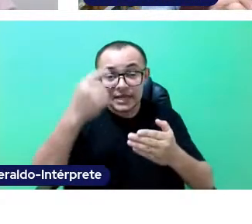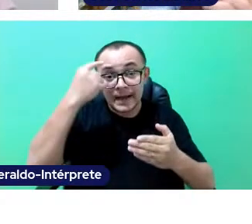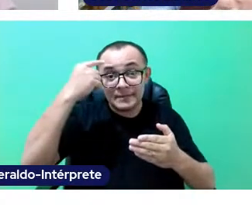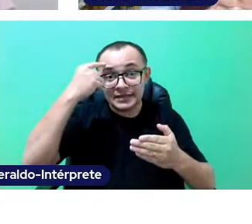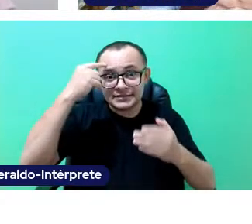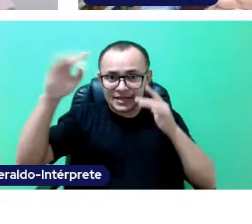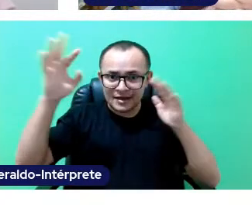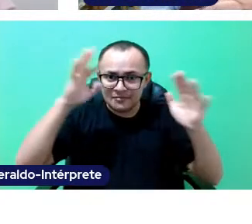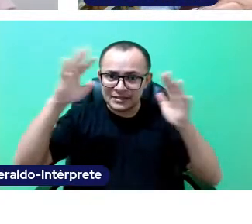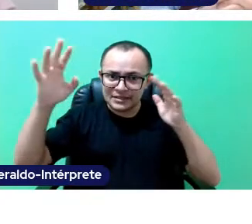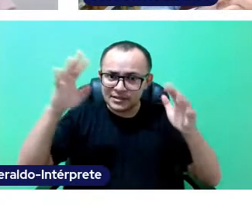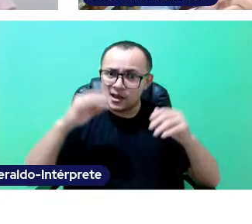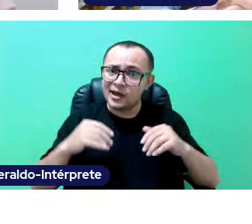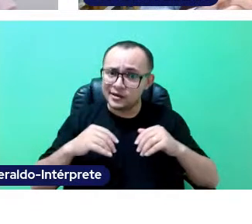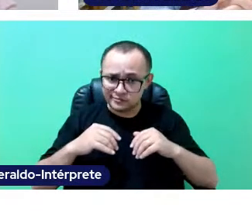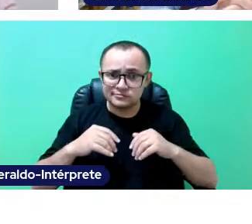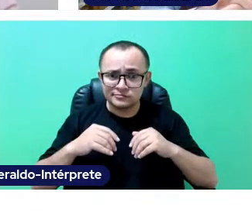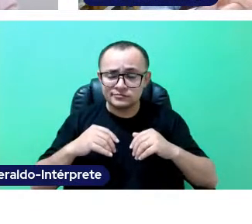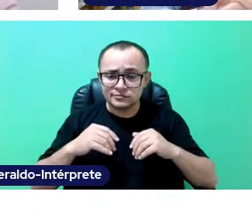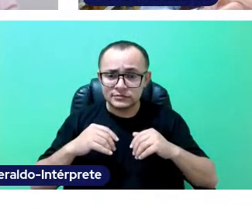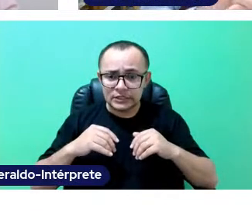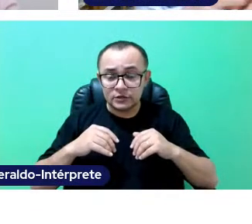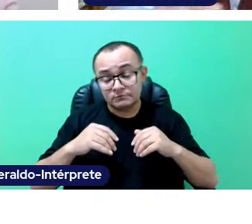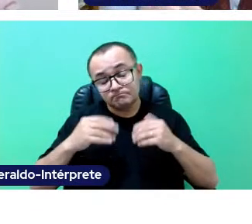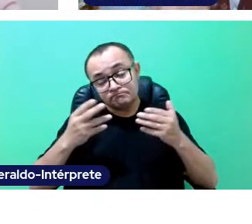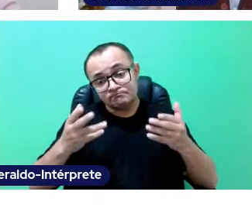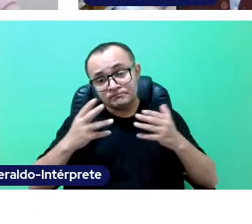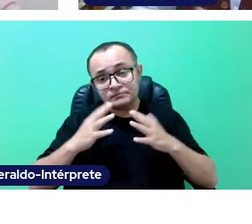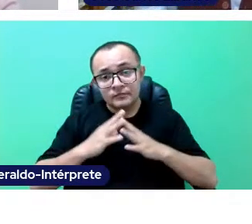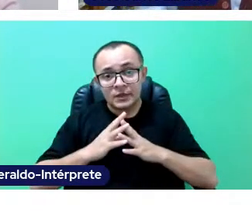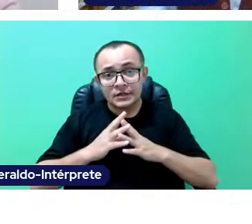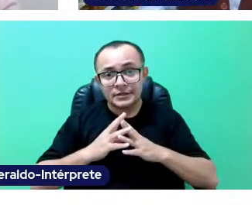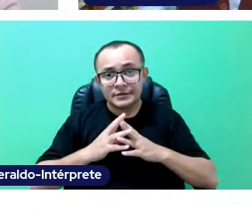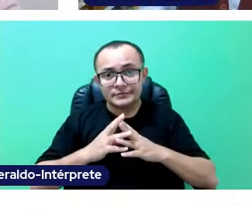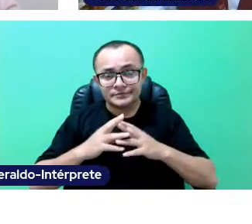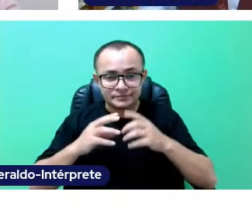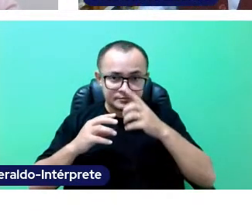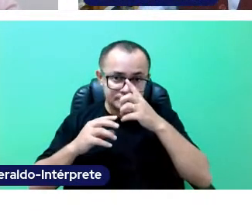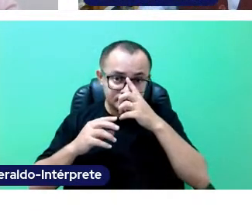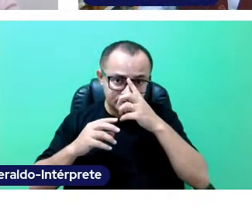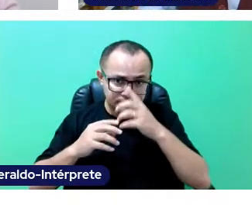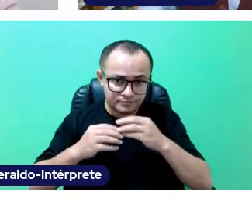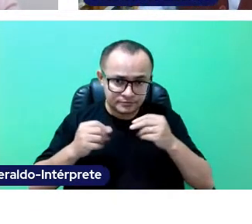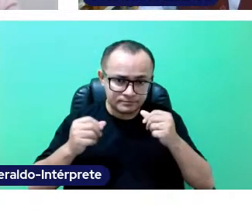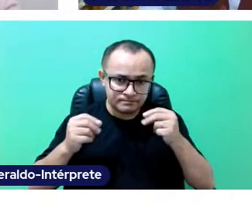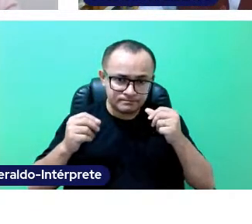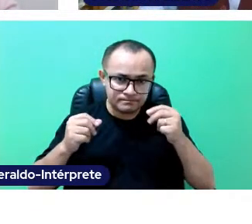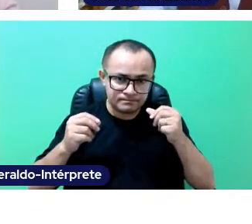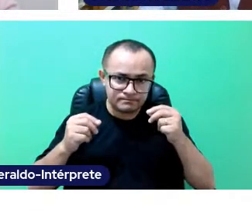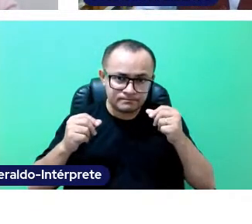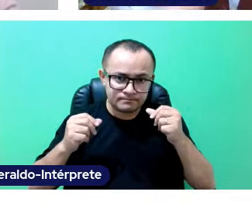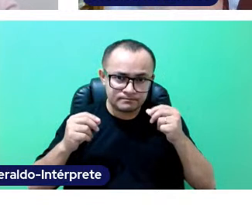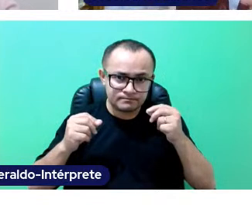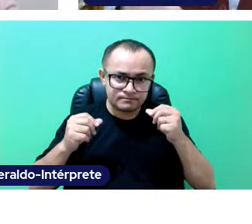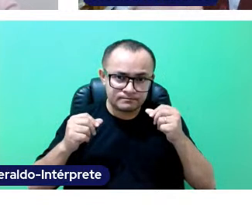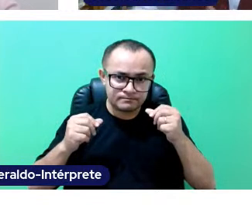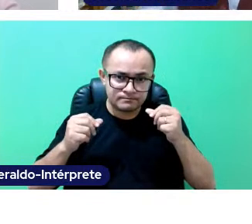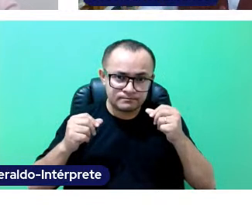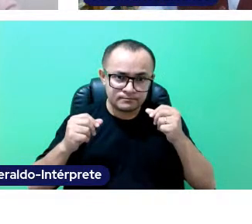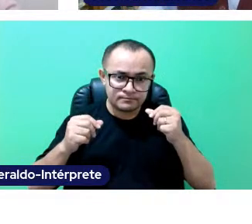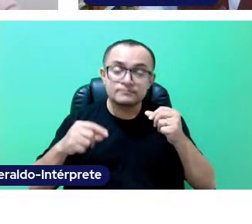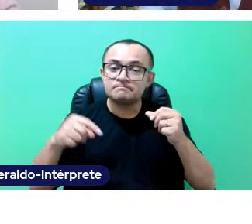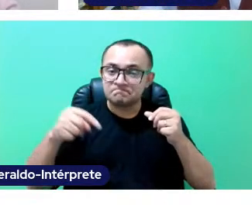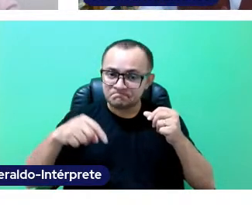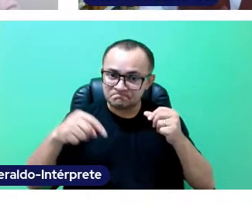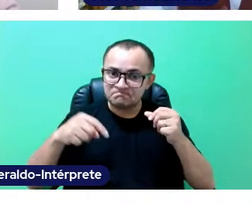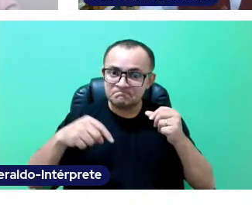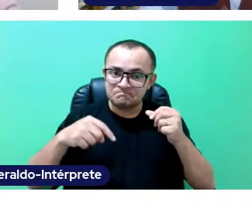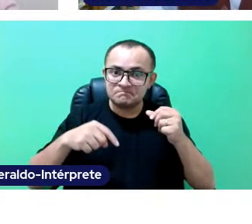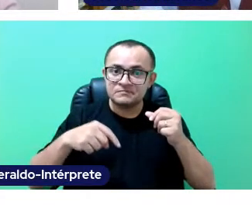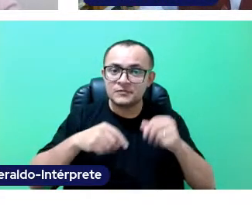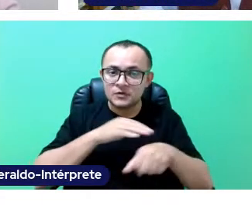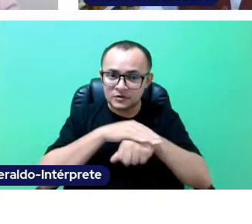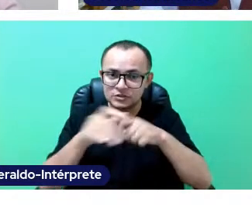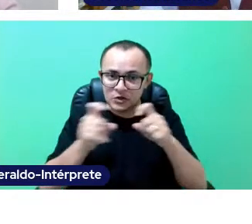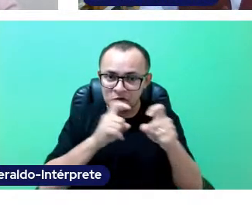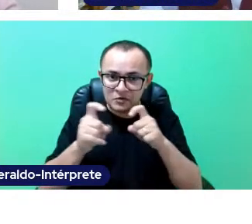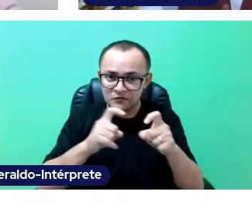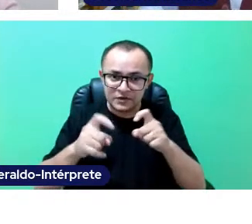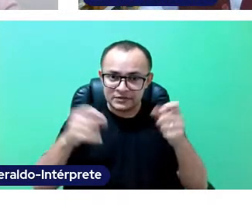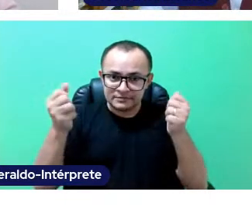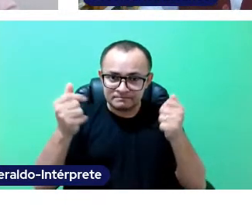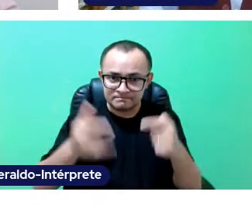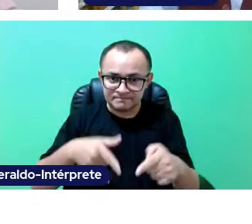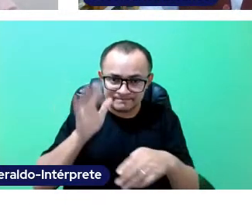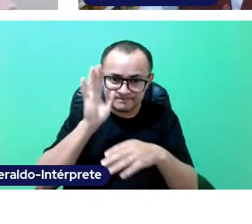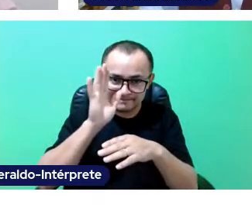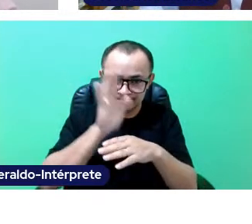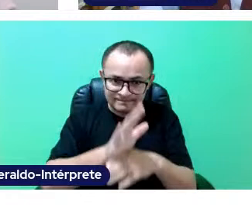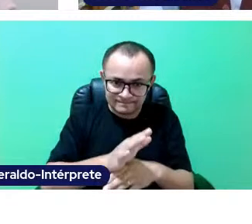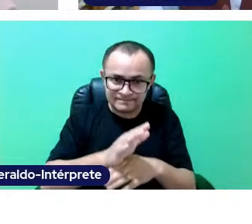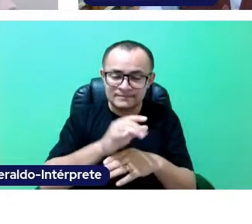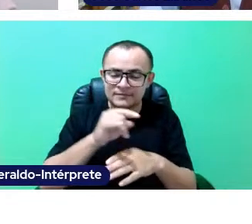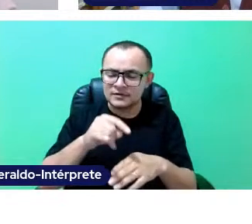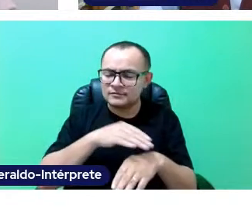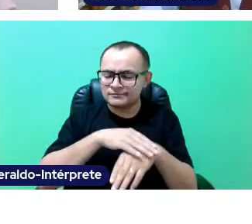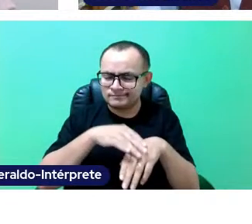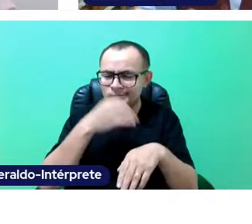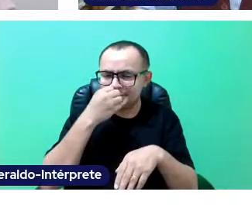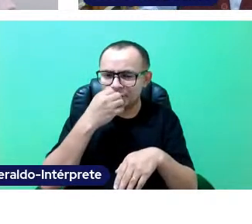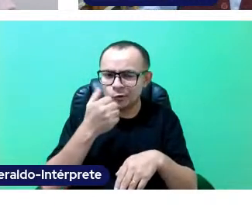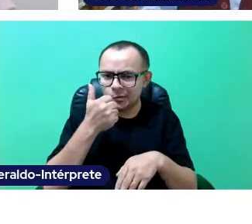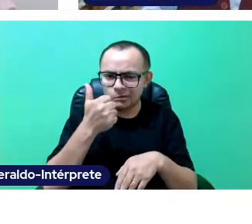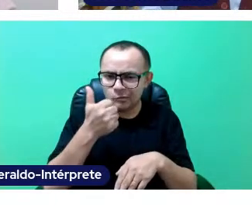this is what I leave to you as a conclusion from our conversation. After this beautiful conversation that we had today.